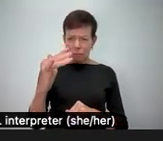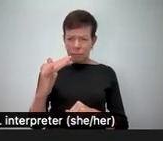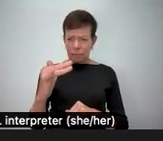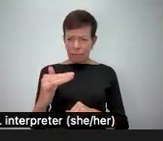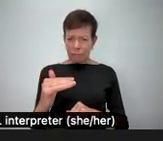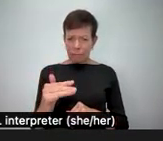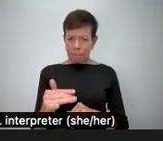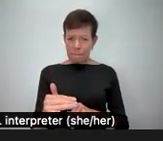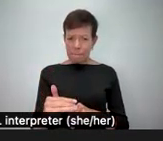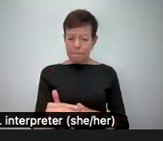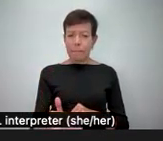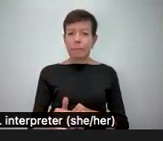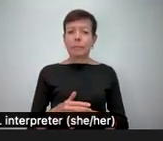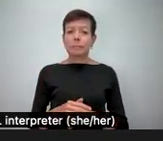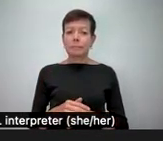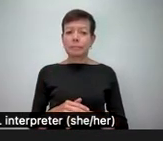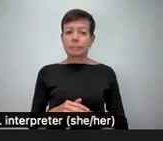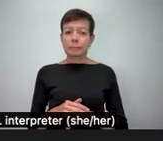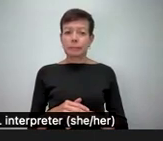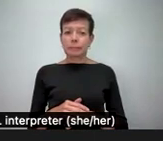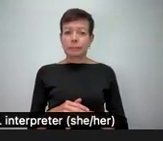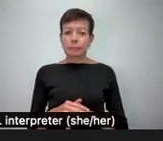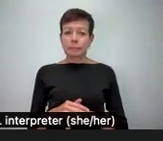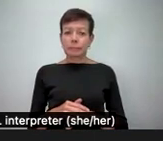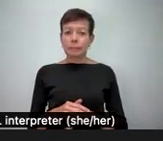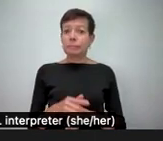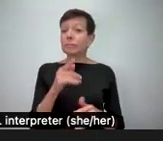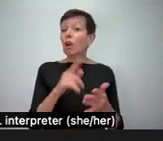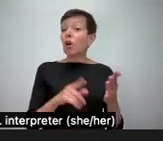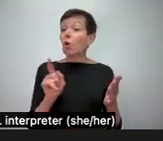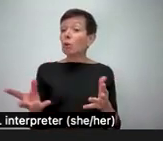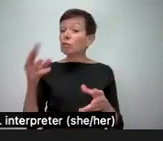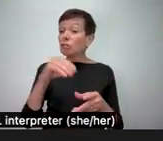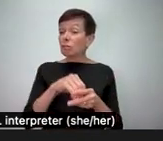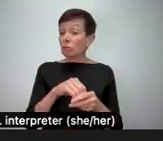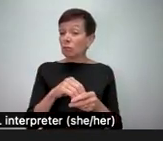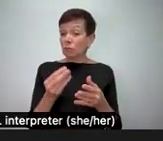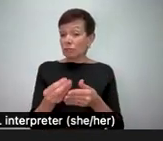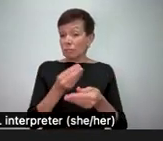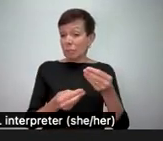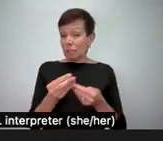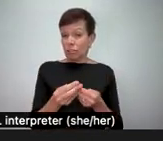you'll be able to find what should be included in the project budget. And here are the links,